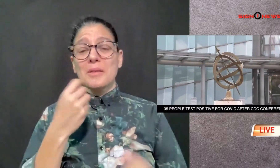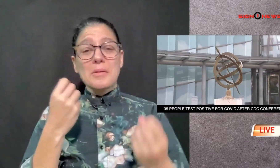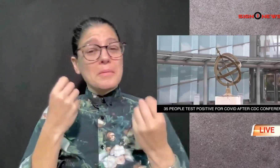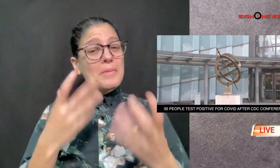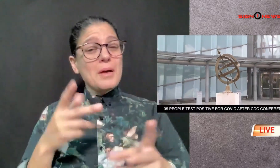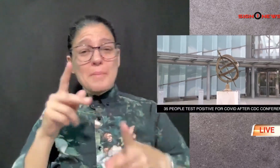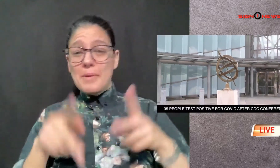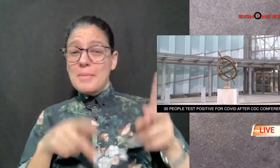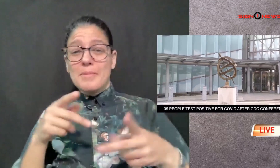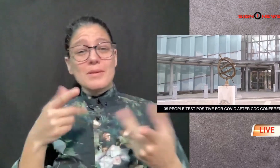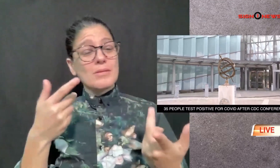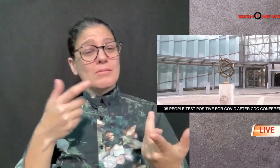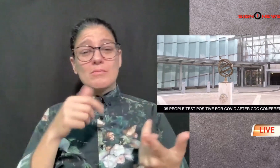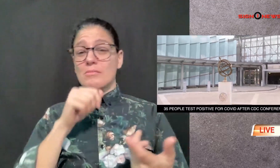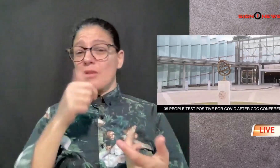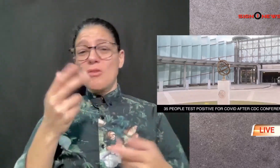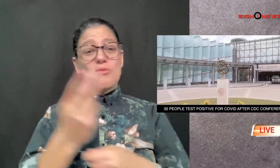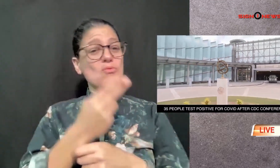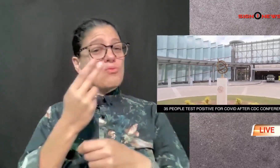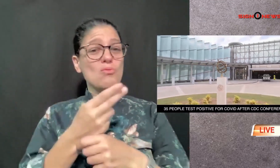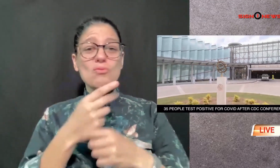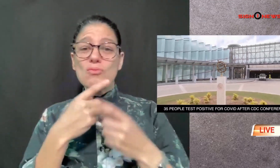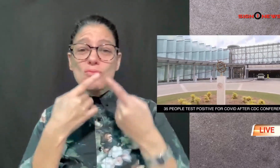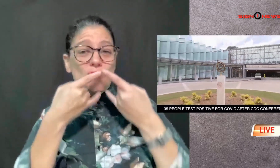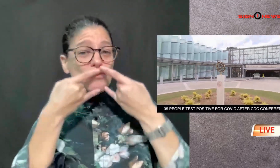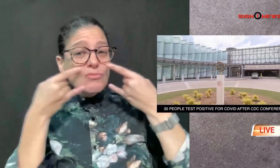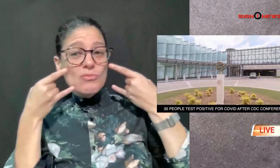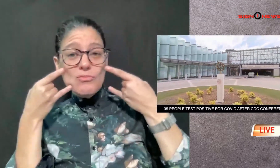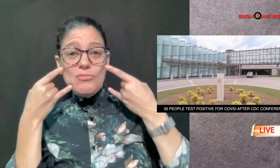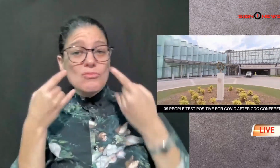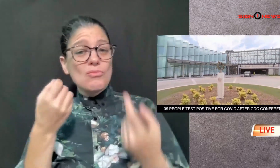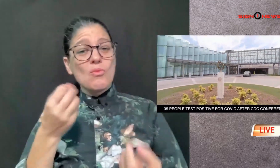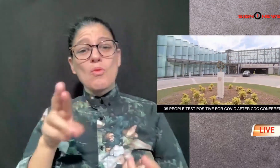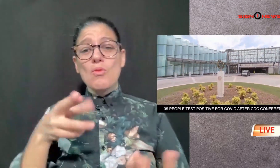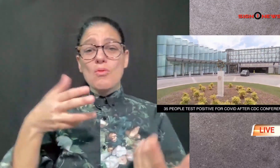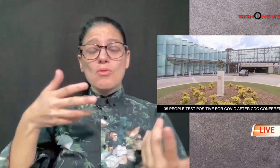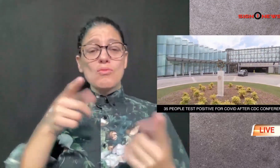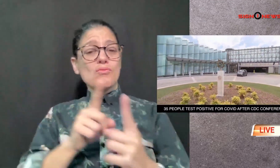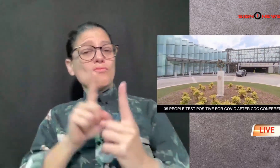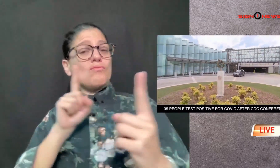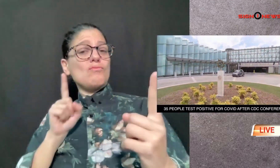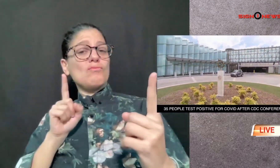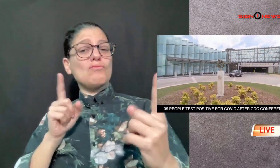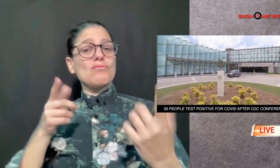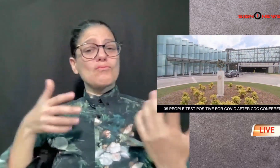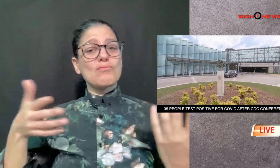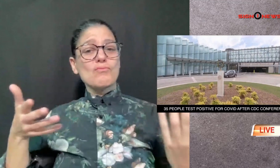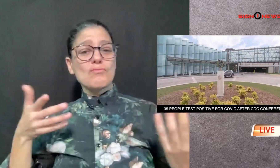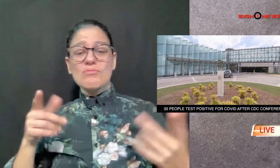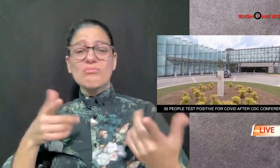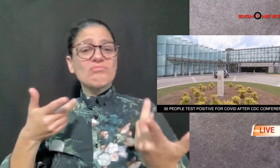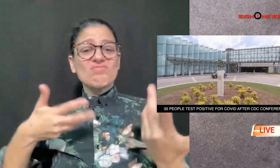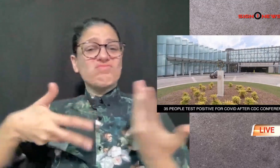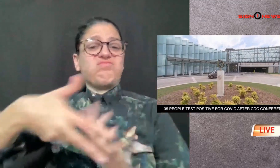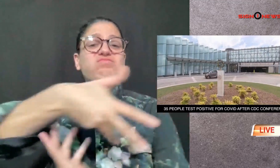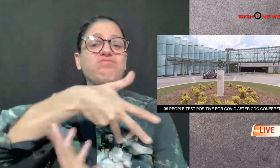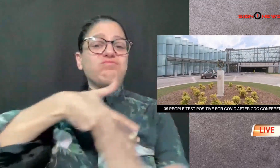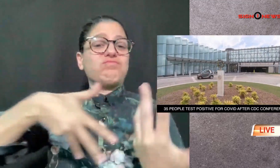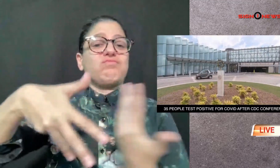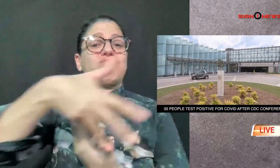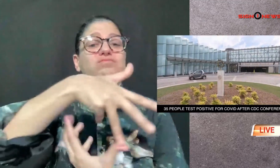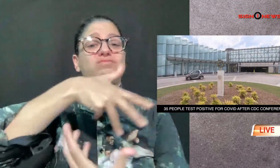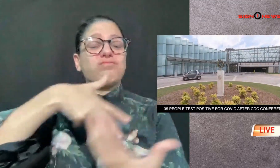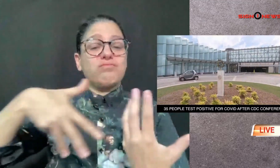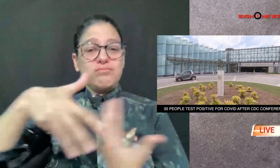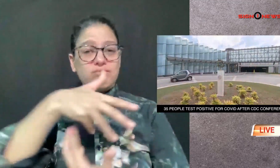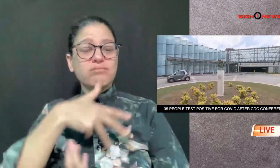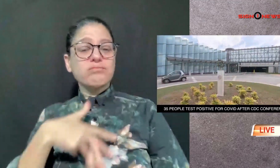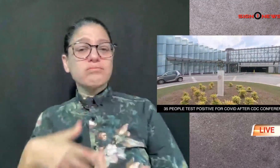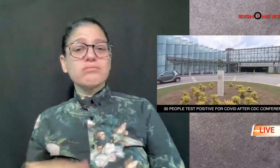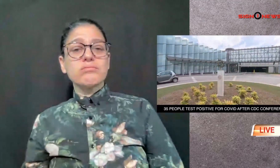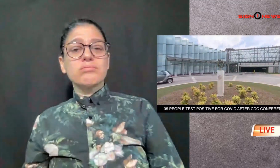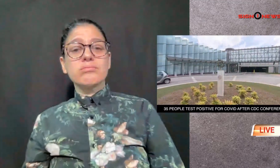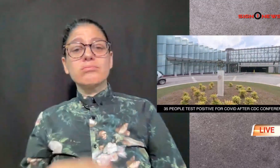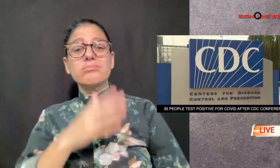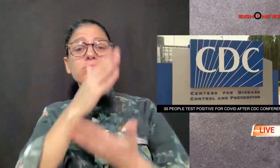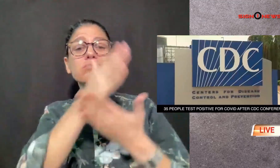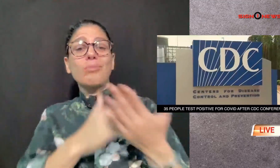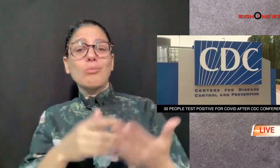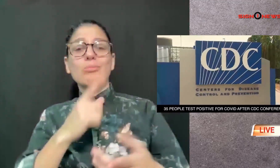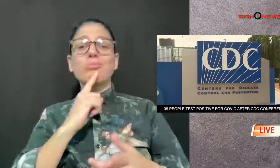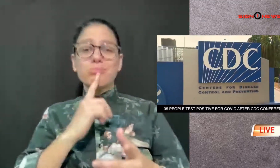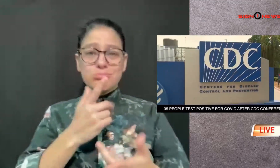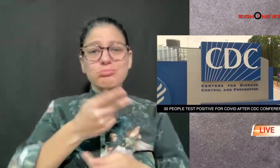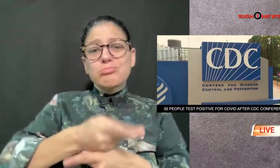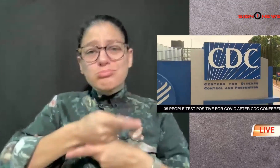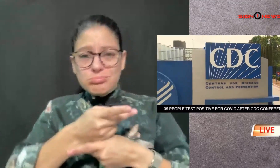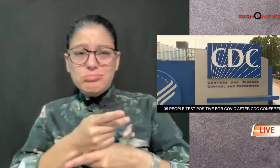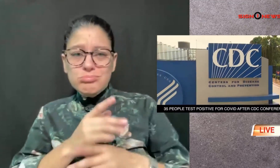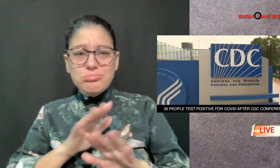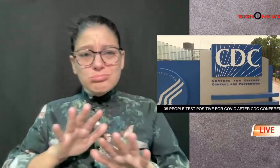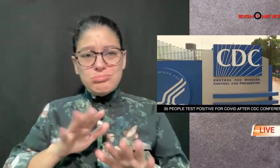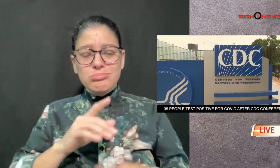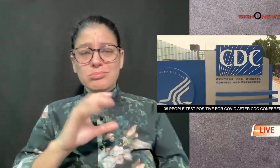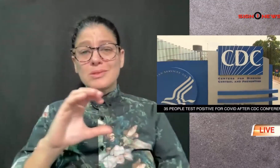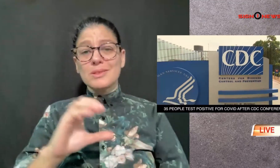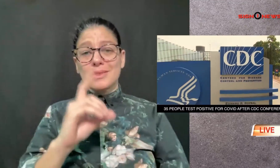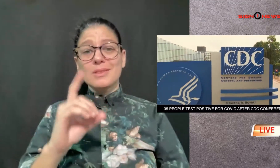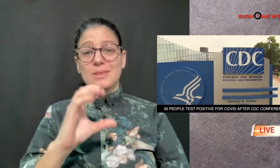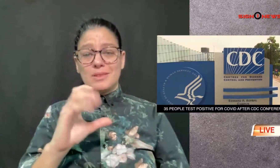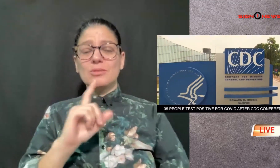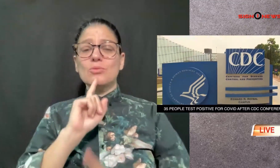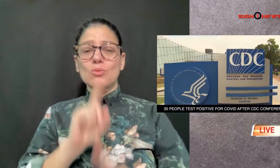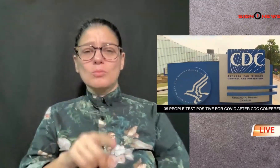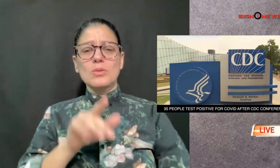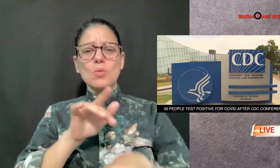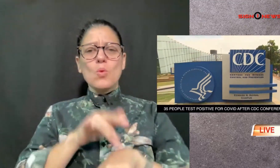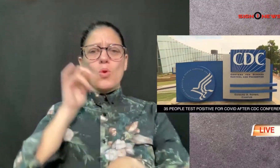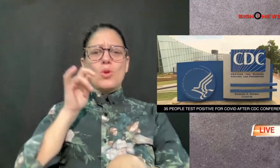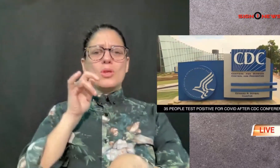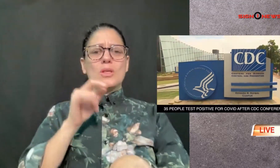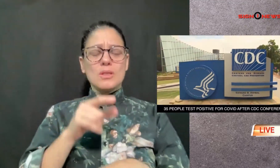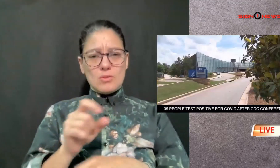people did not wear a mask or socially distance those are precautions the CDC recommended